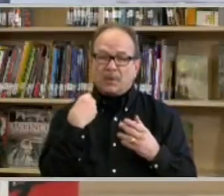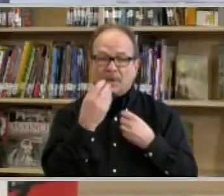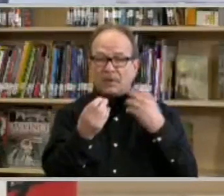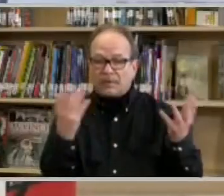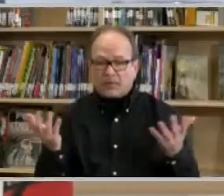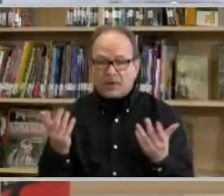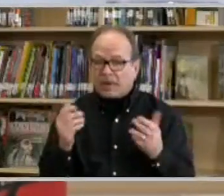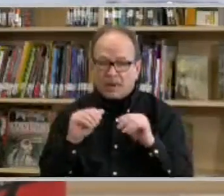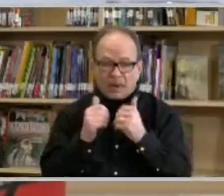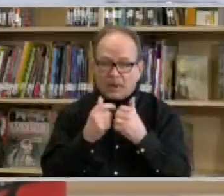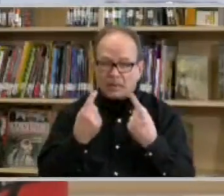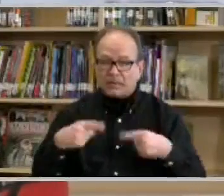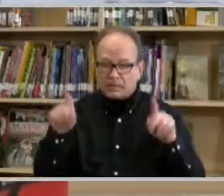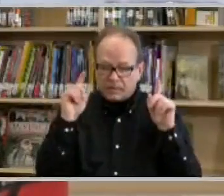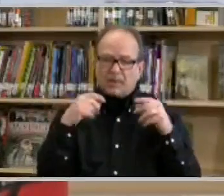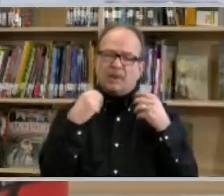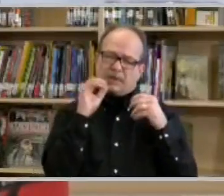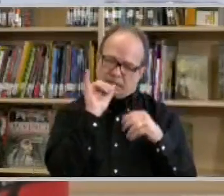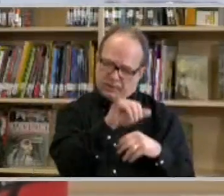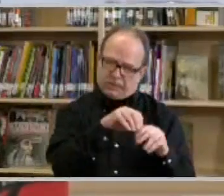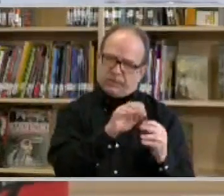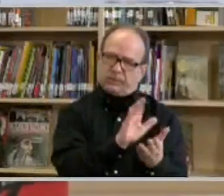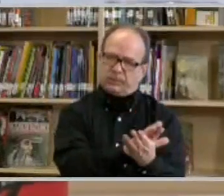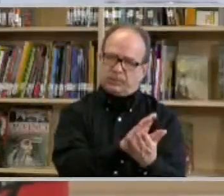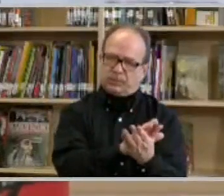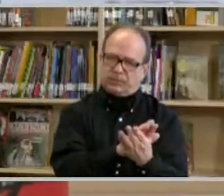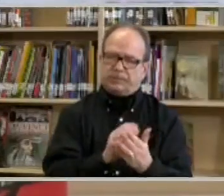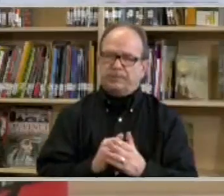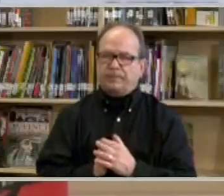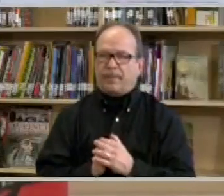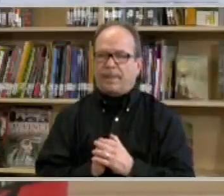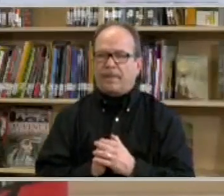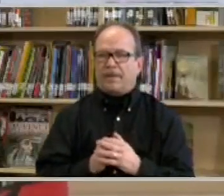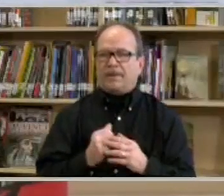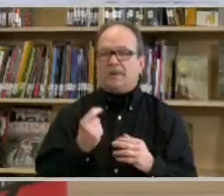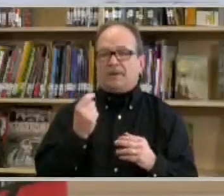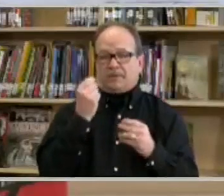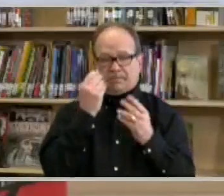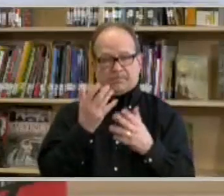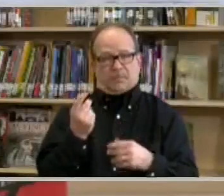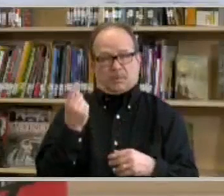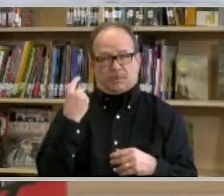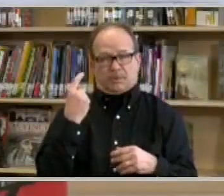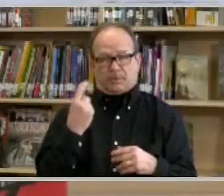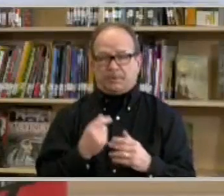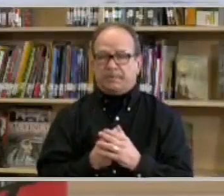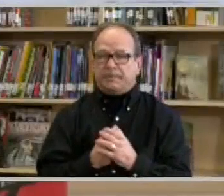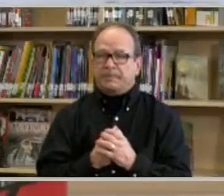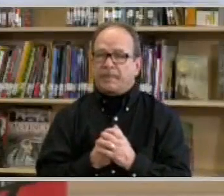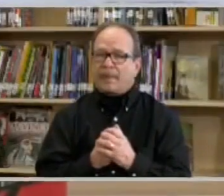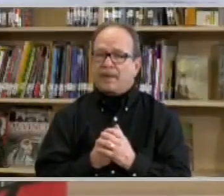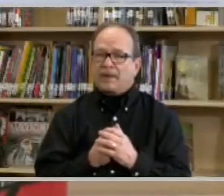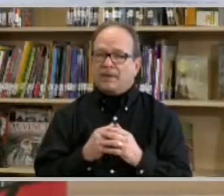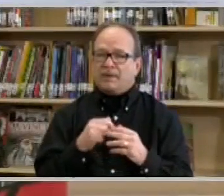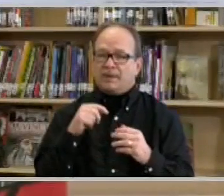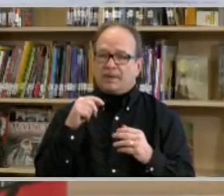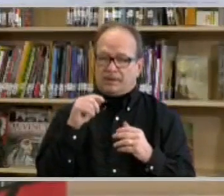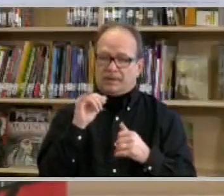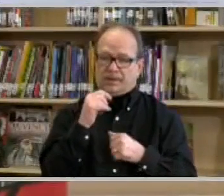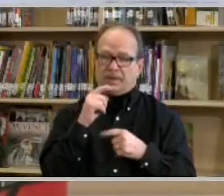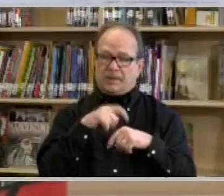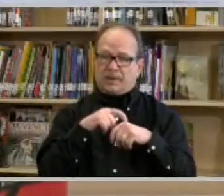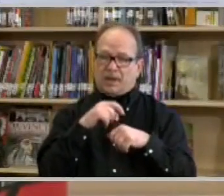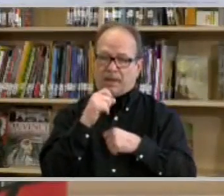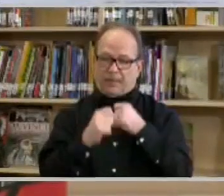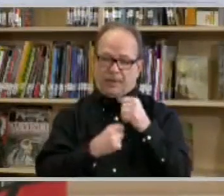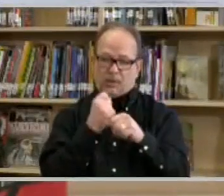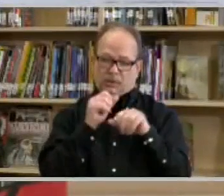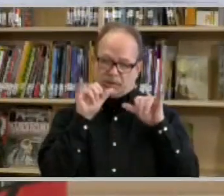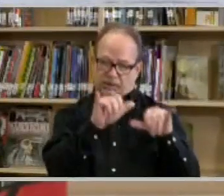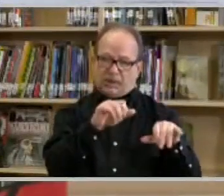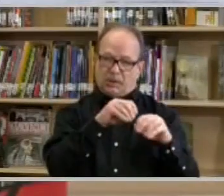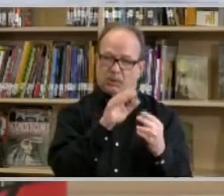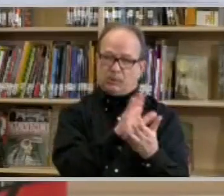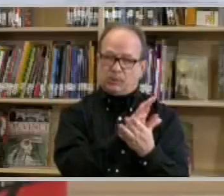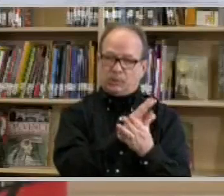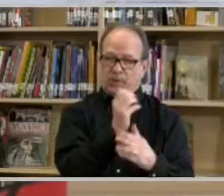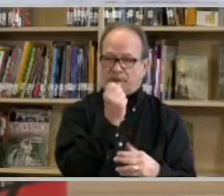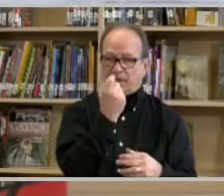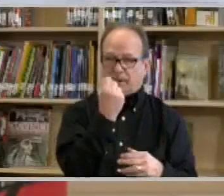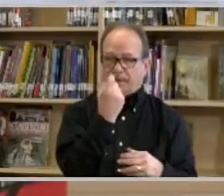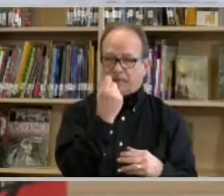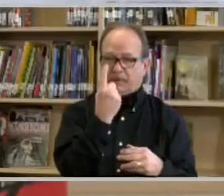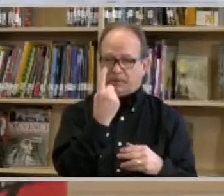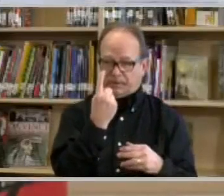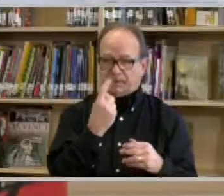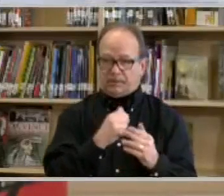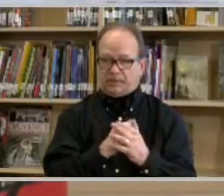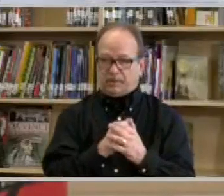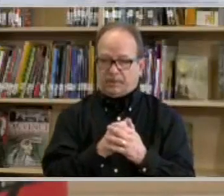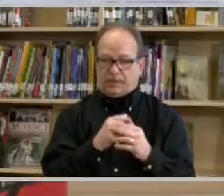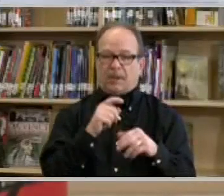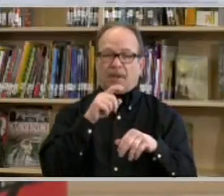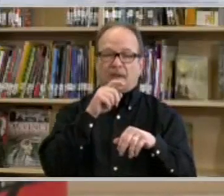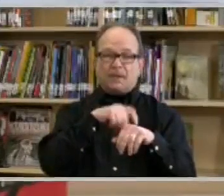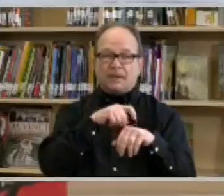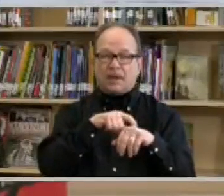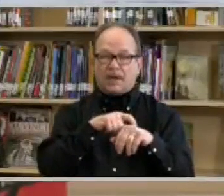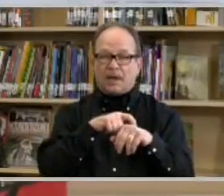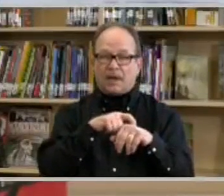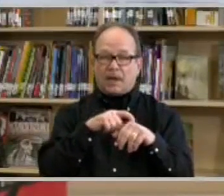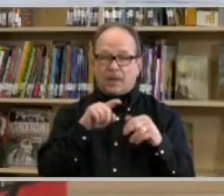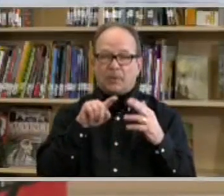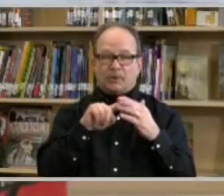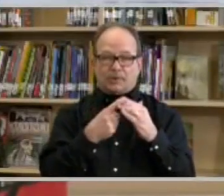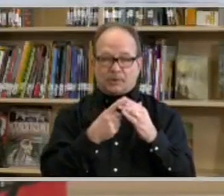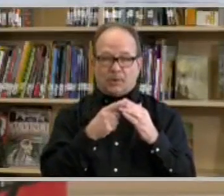EFFECTIVE IS GIVING KIDS MORE